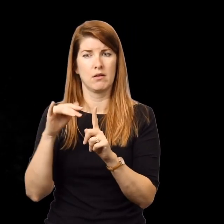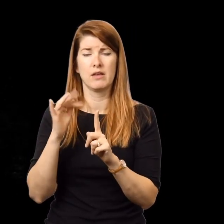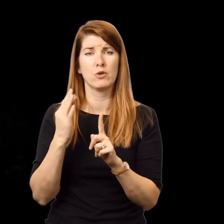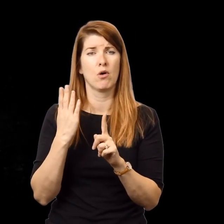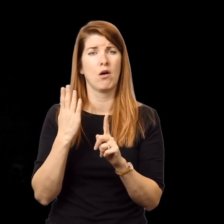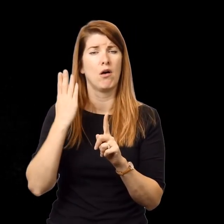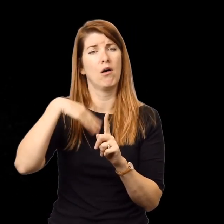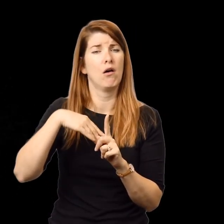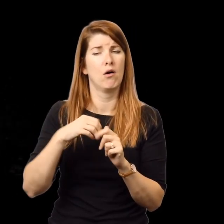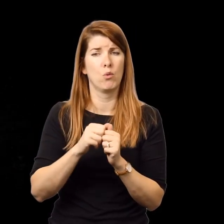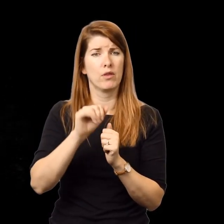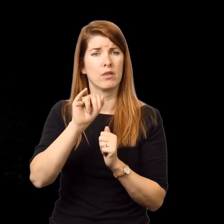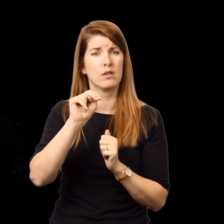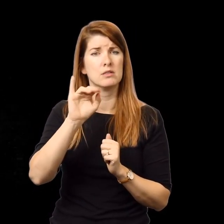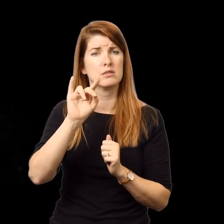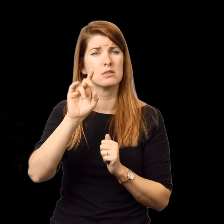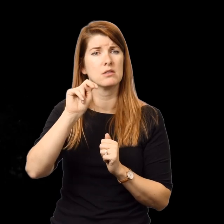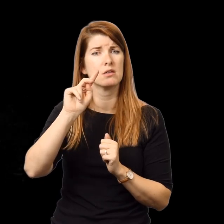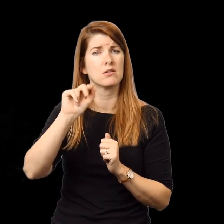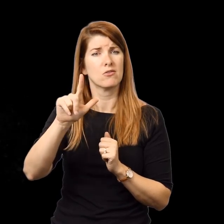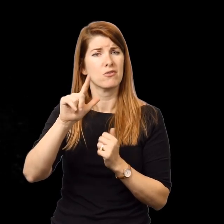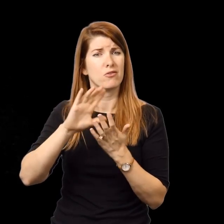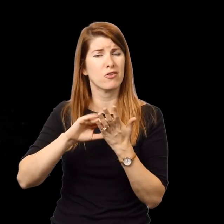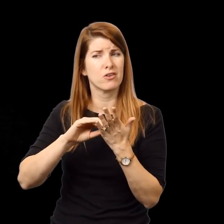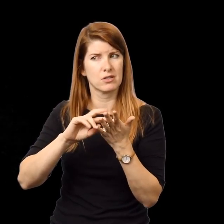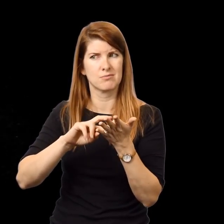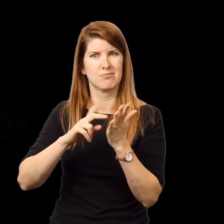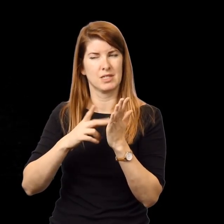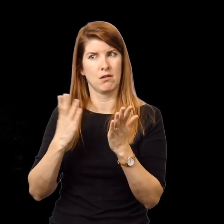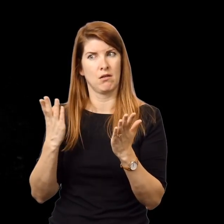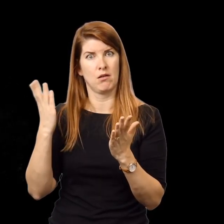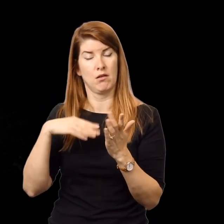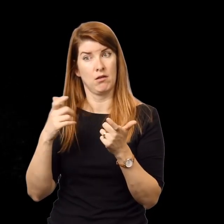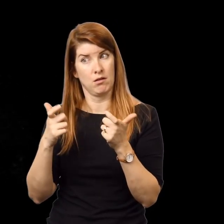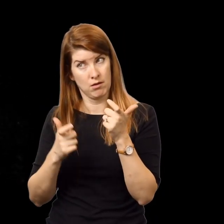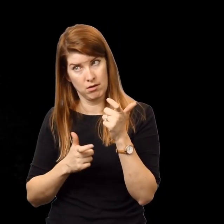And when you miss out on incidental learning, you miss major amounts